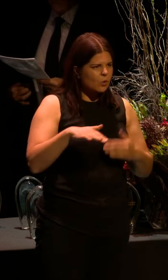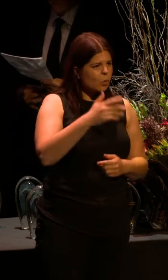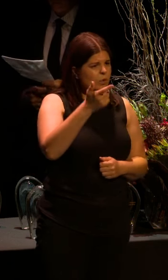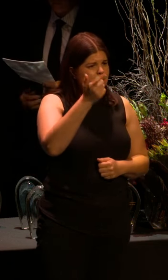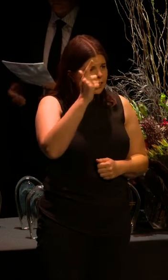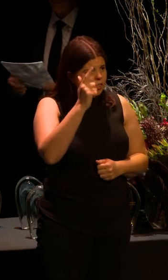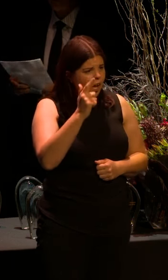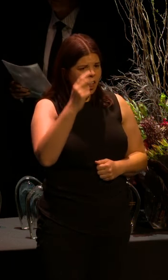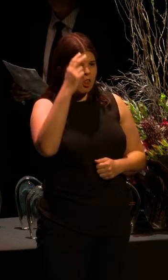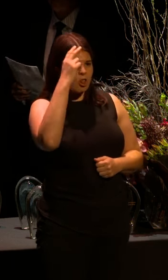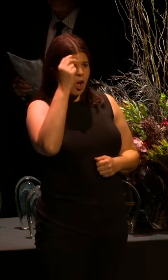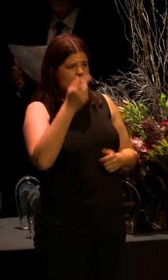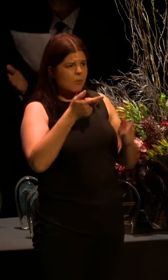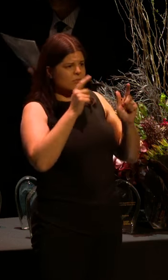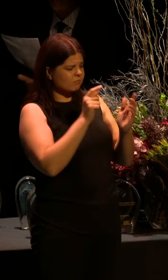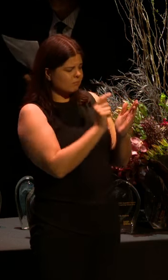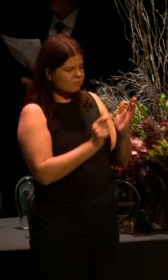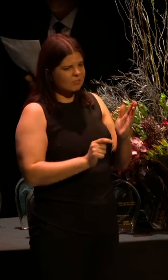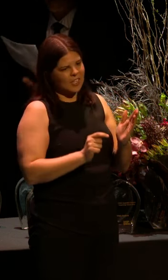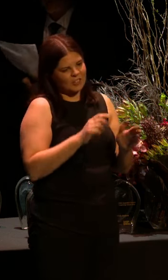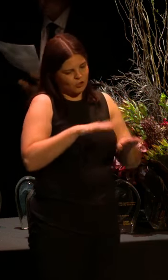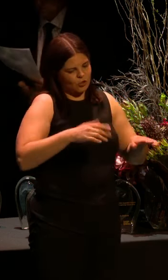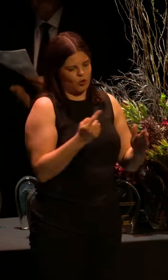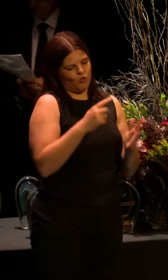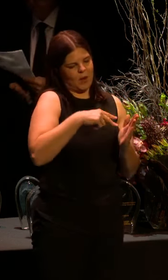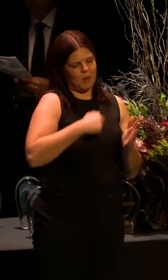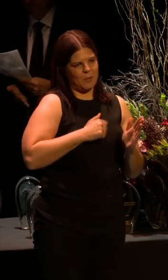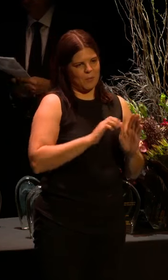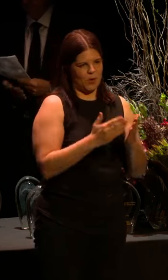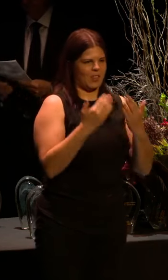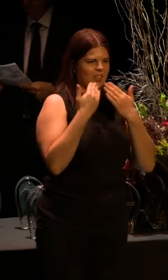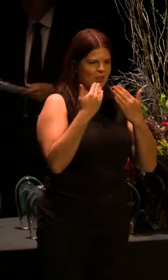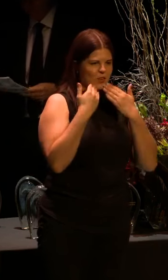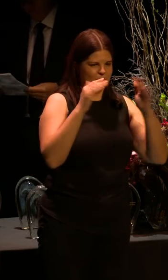who actually read the books. Thank you.